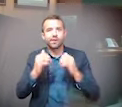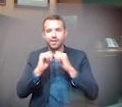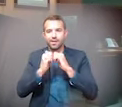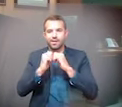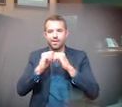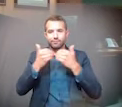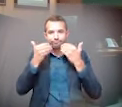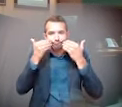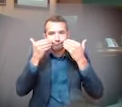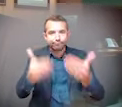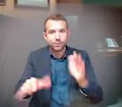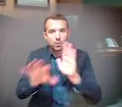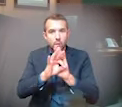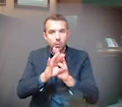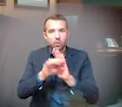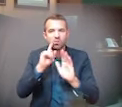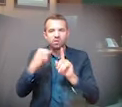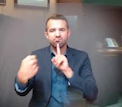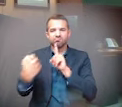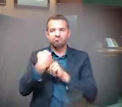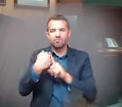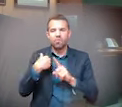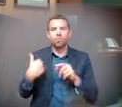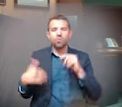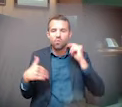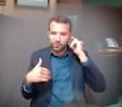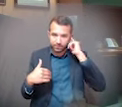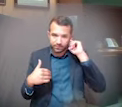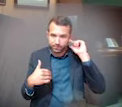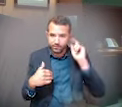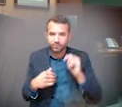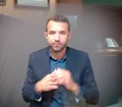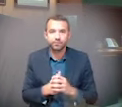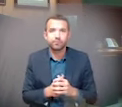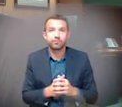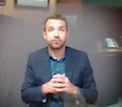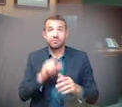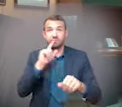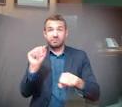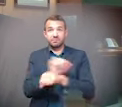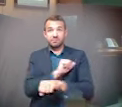So that's one of those things that it's a tangible fear